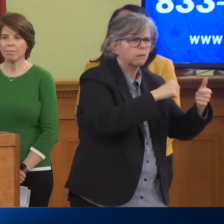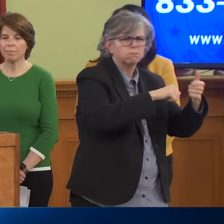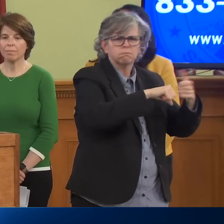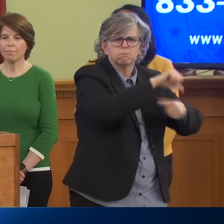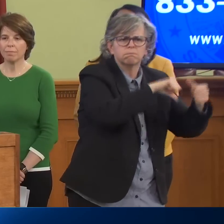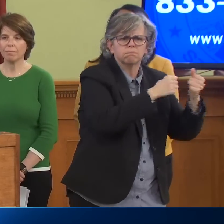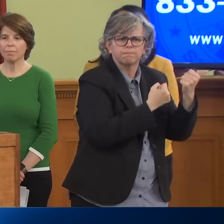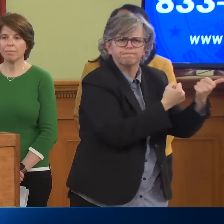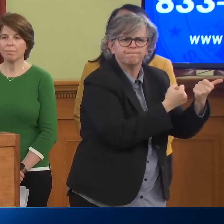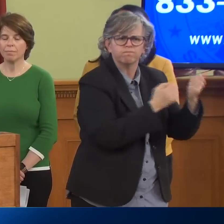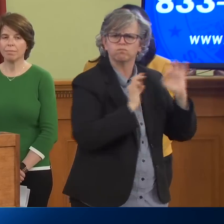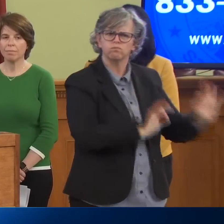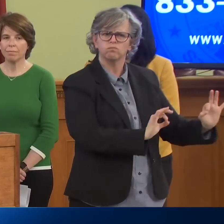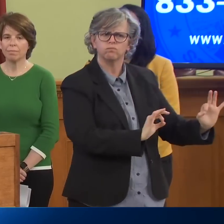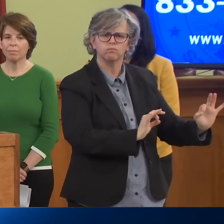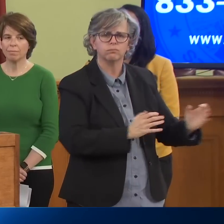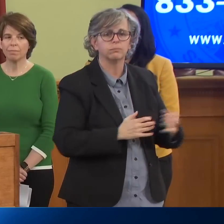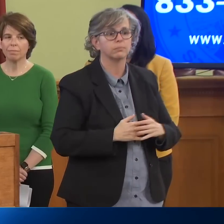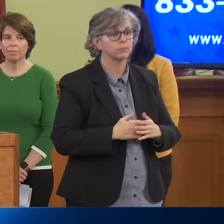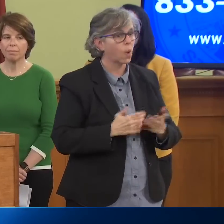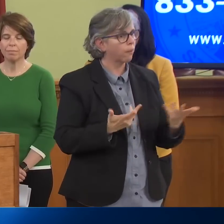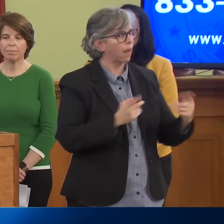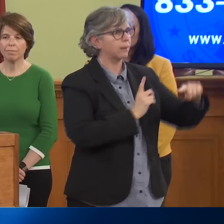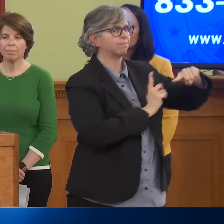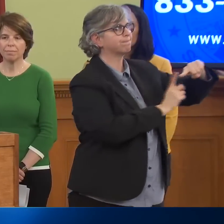SOME OF THESE TECHNIQUES, SOME OF THE ABILITY TO COMMUNICATE